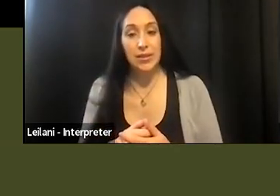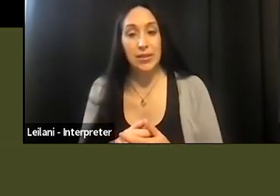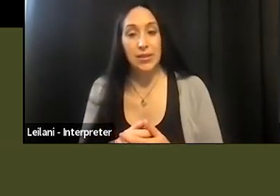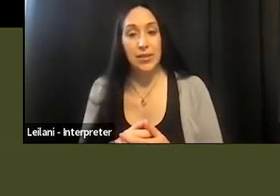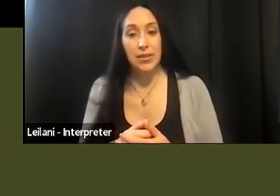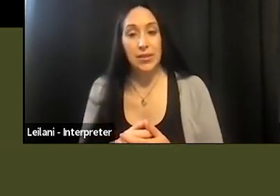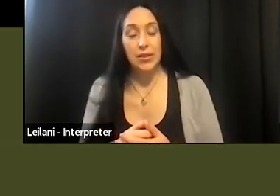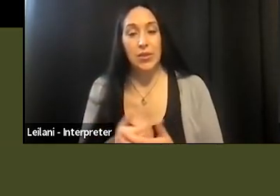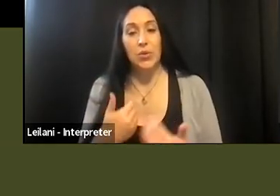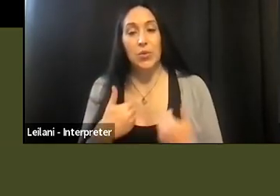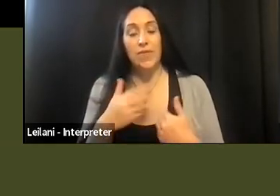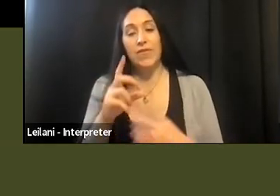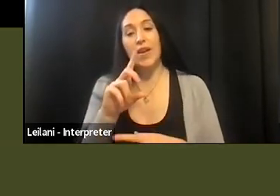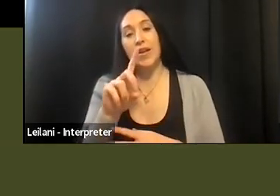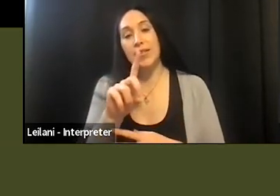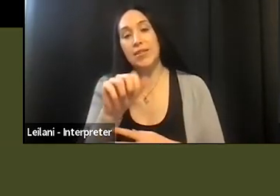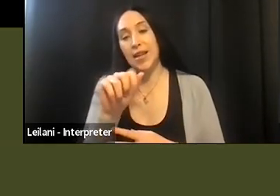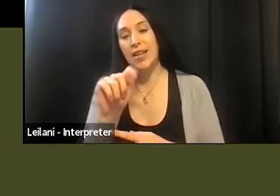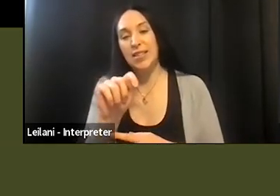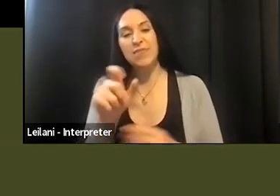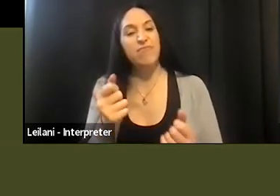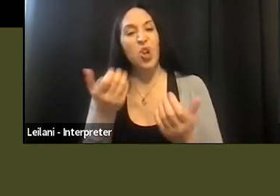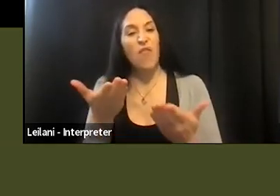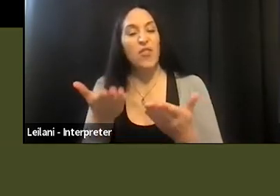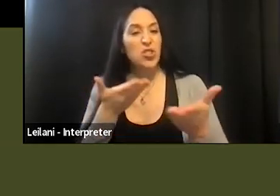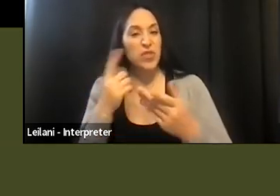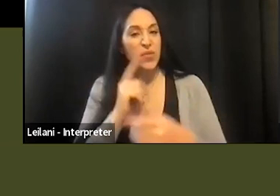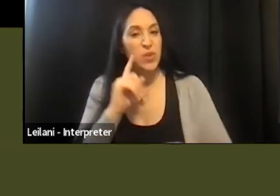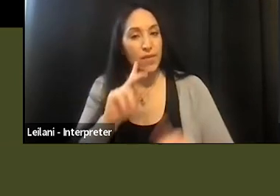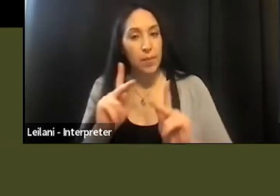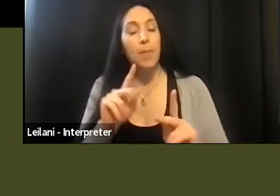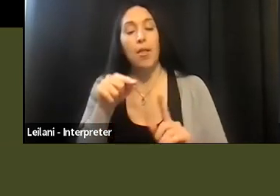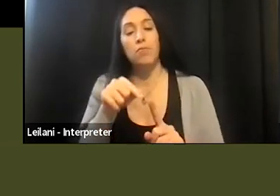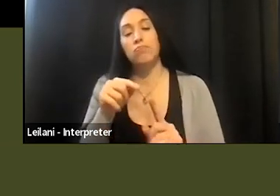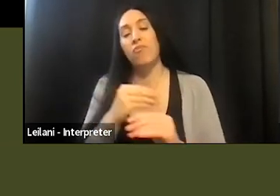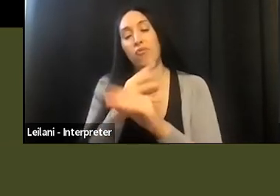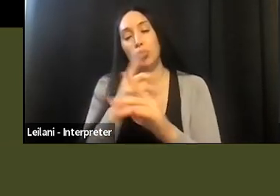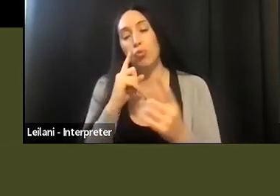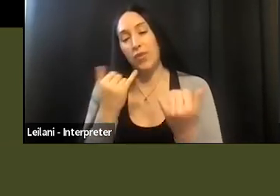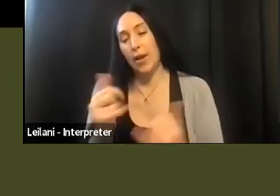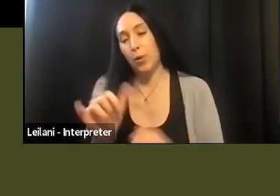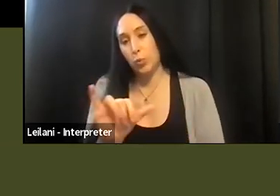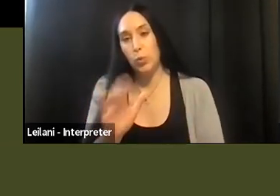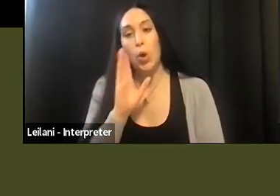and that's virtual as well for the time being. And so I will put that link in right now.